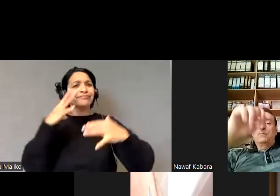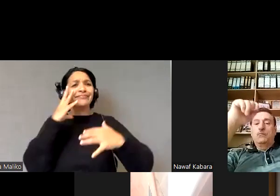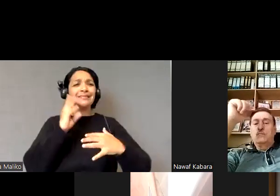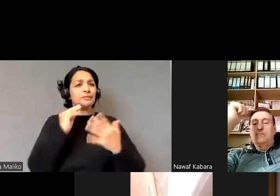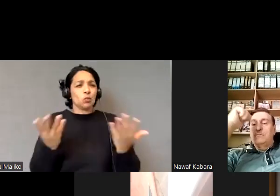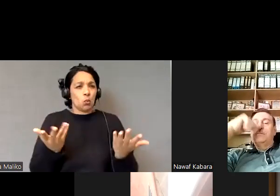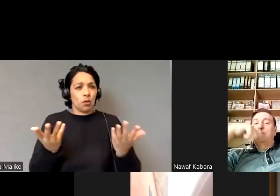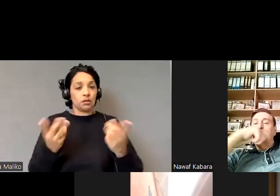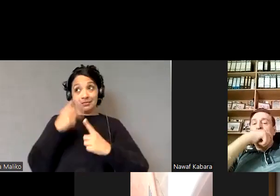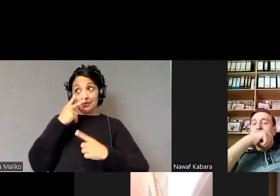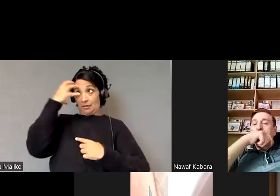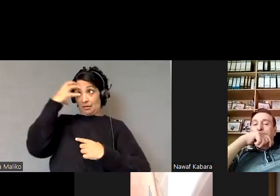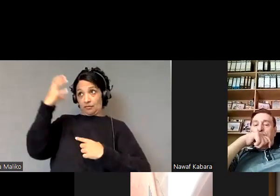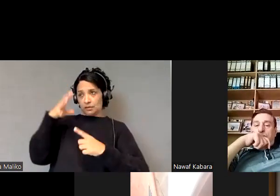what the situation is.